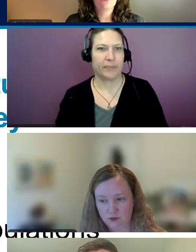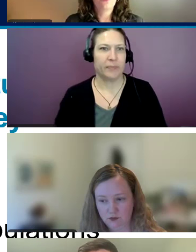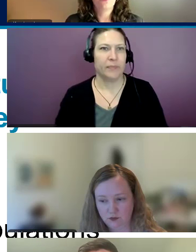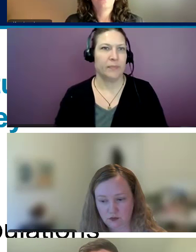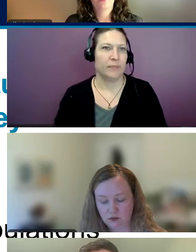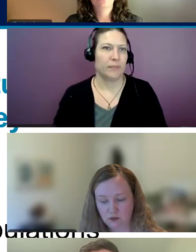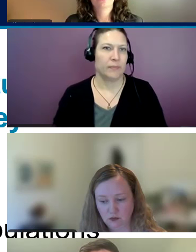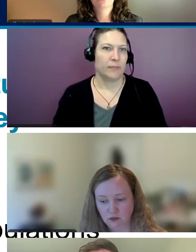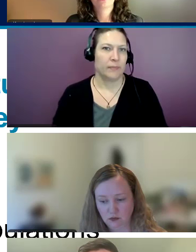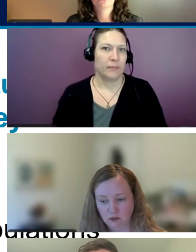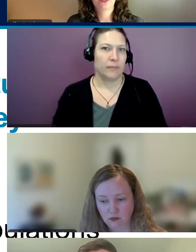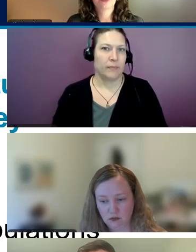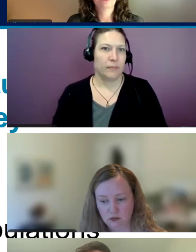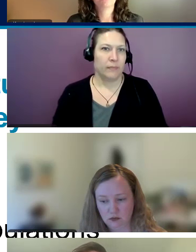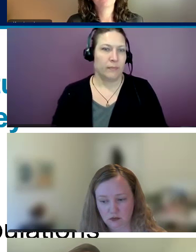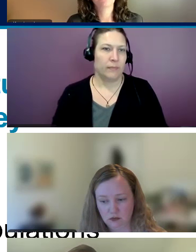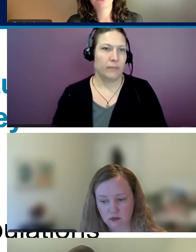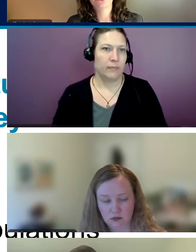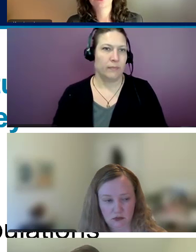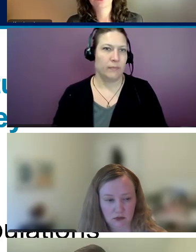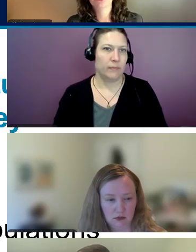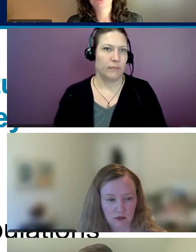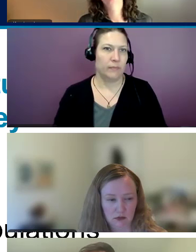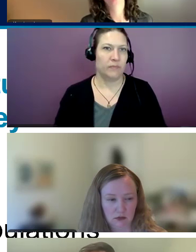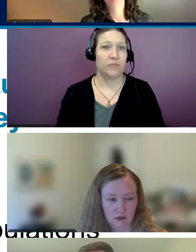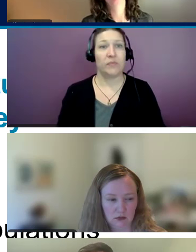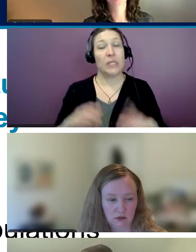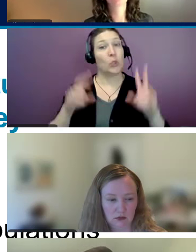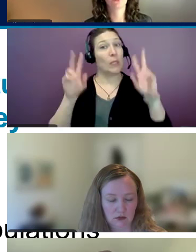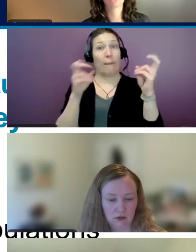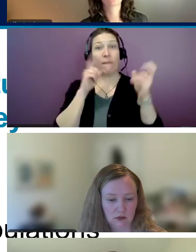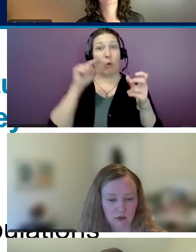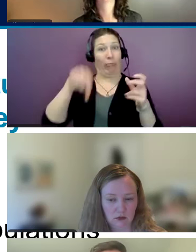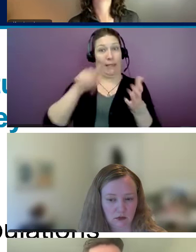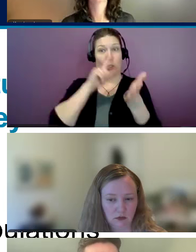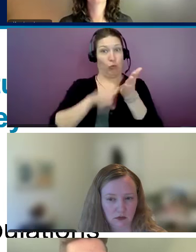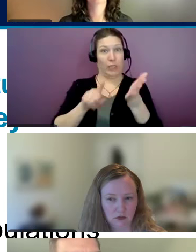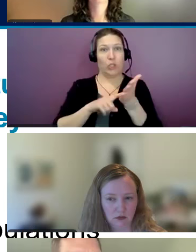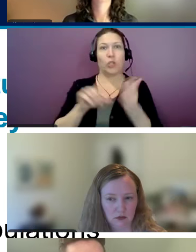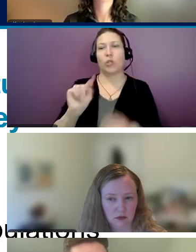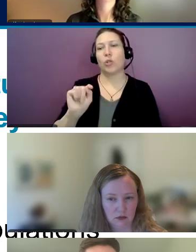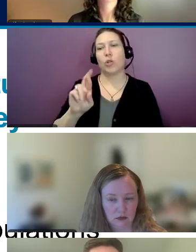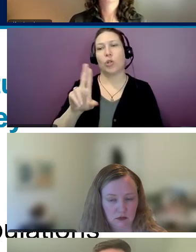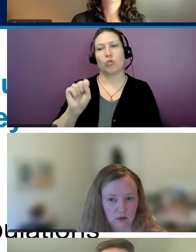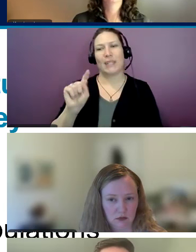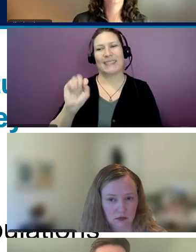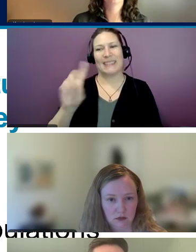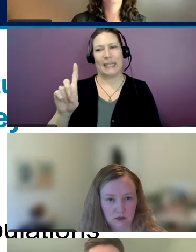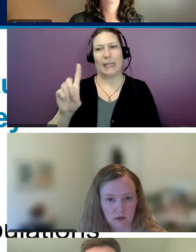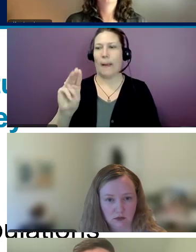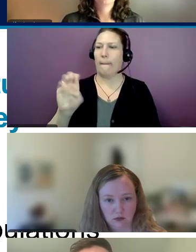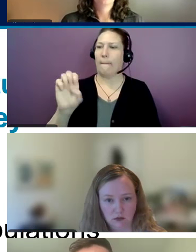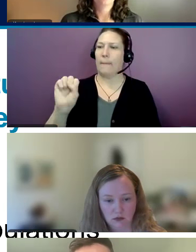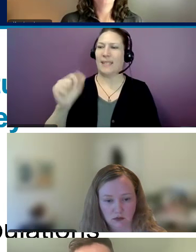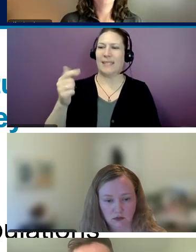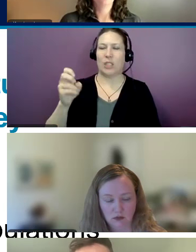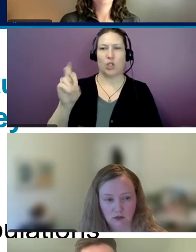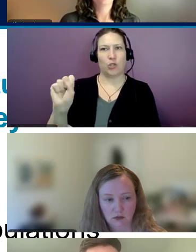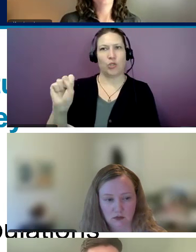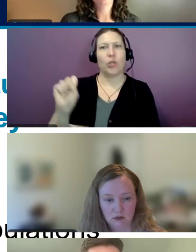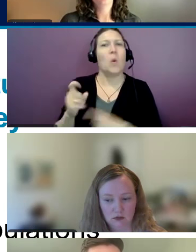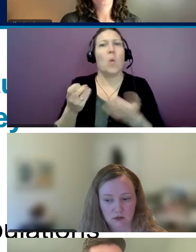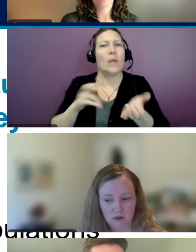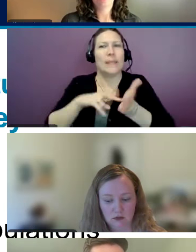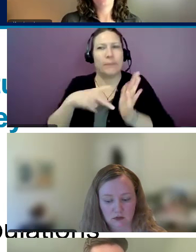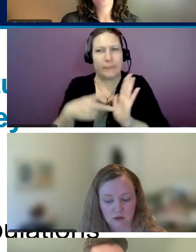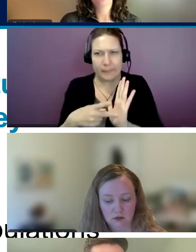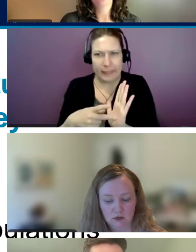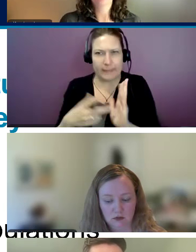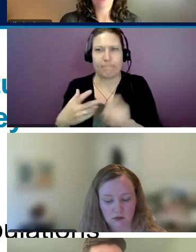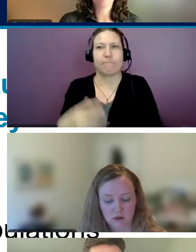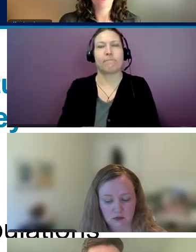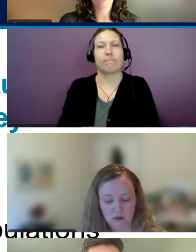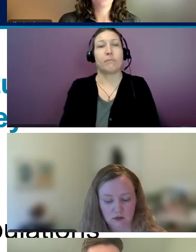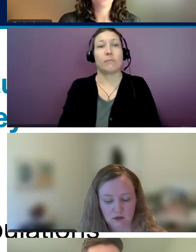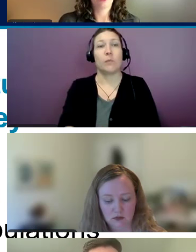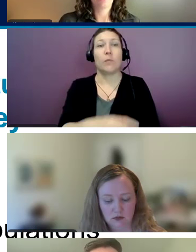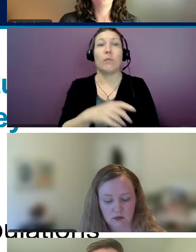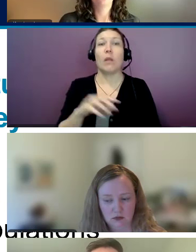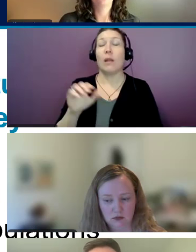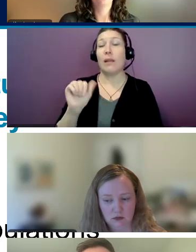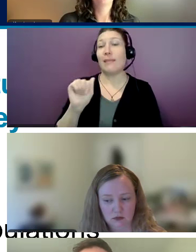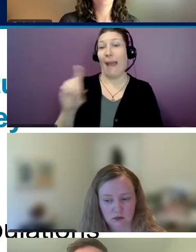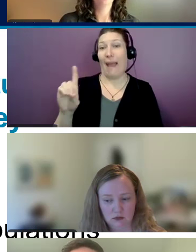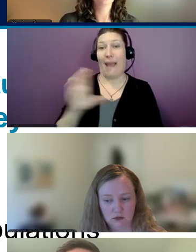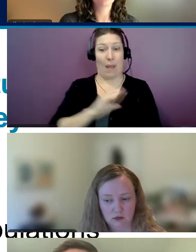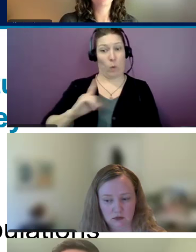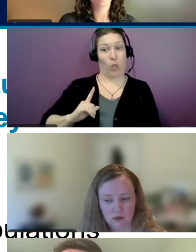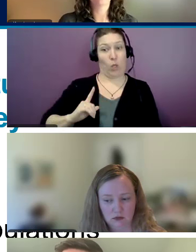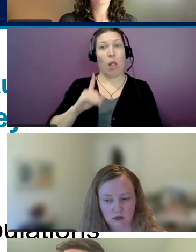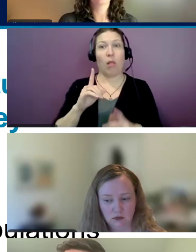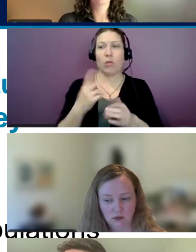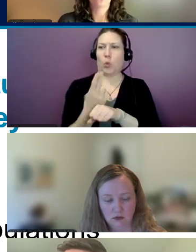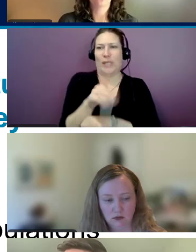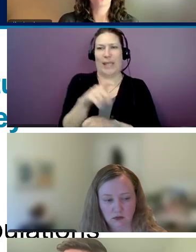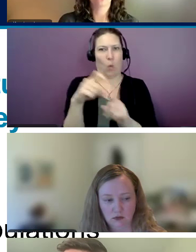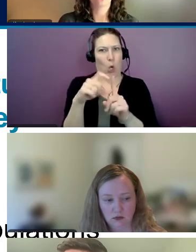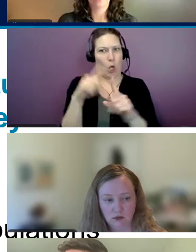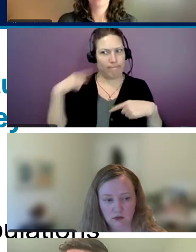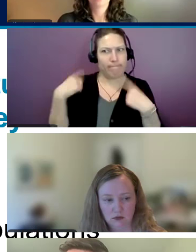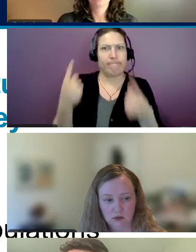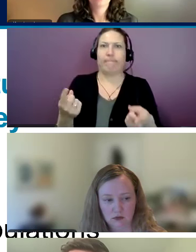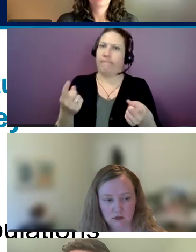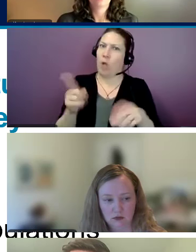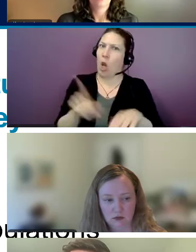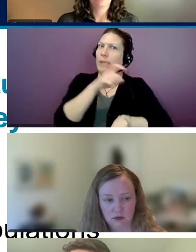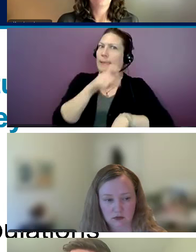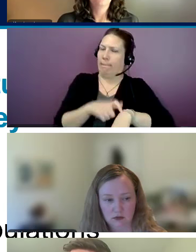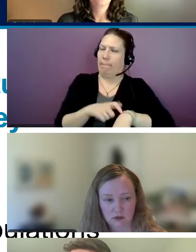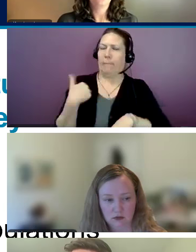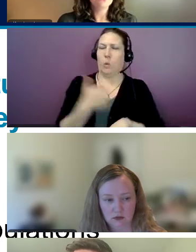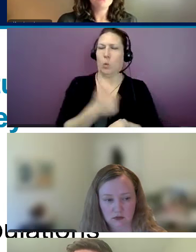All about trusted messengers. And so trusted messengers, using a definition that our partners at Ad Council have been using and have studied for a long time,